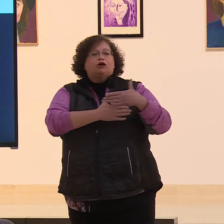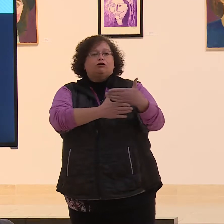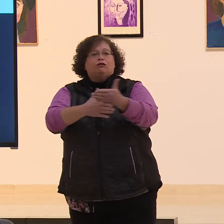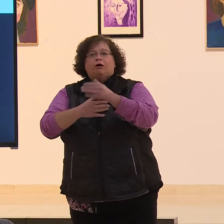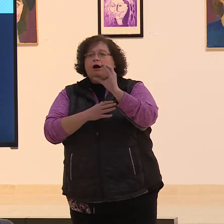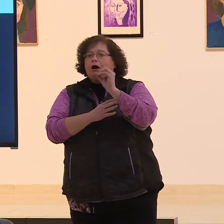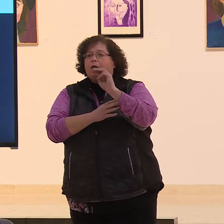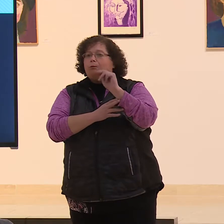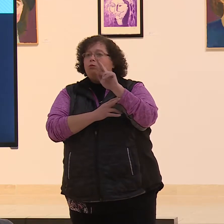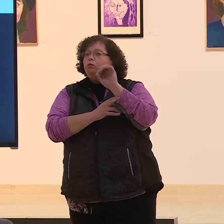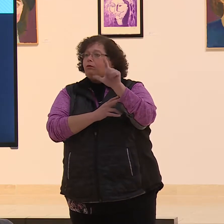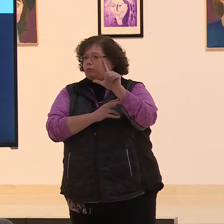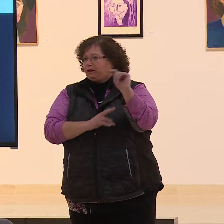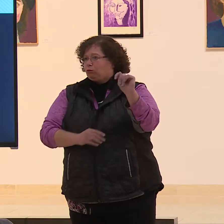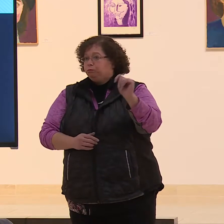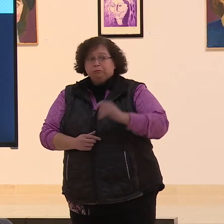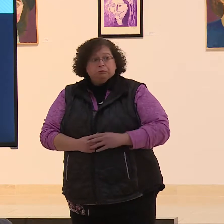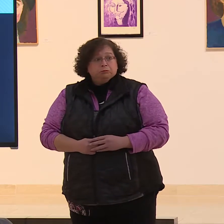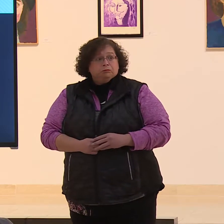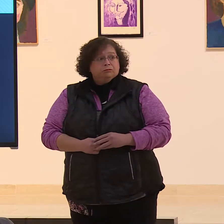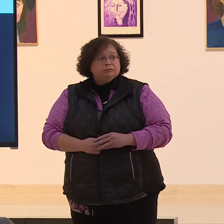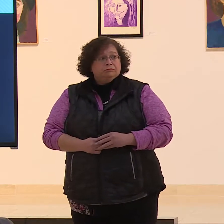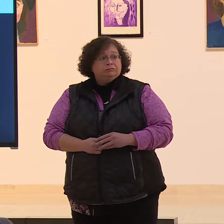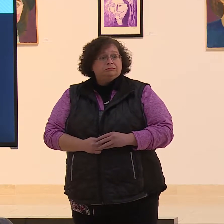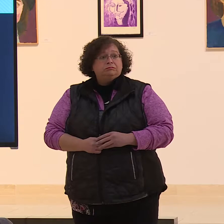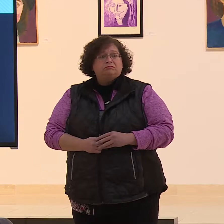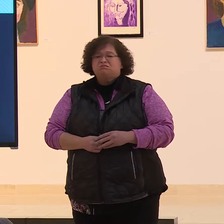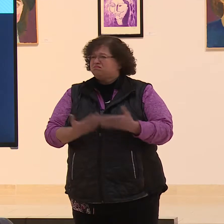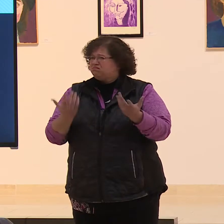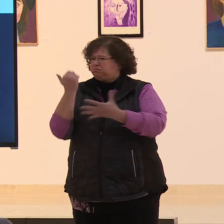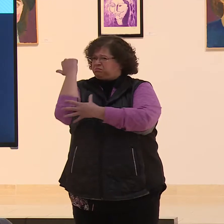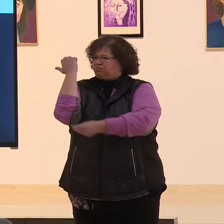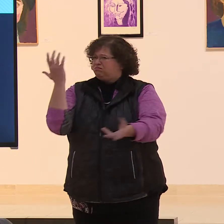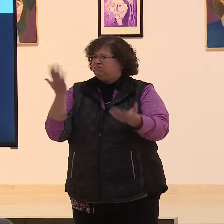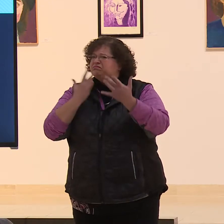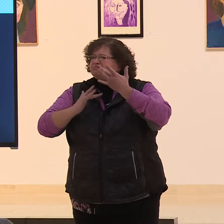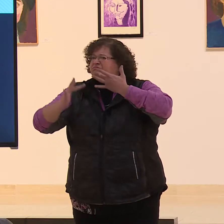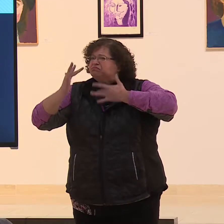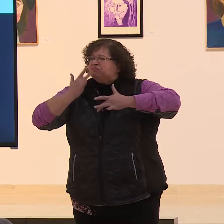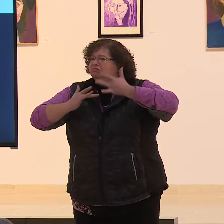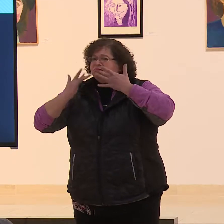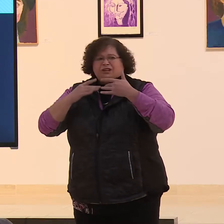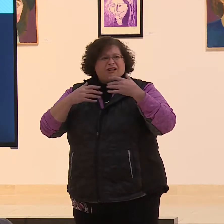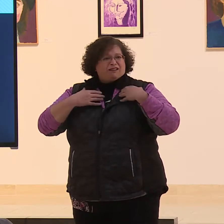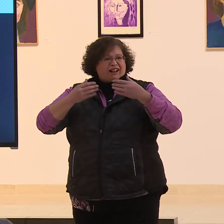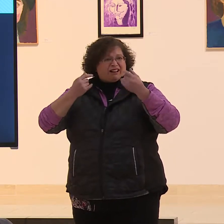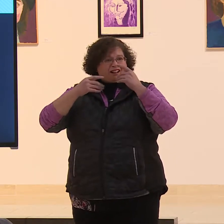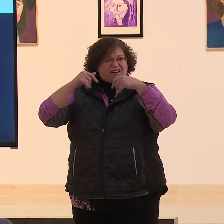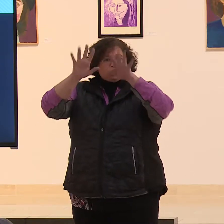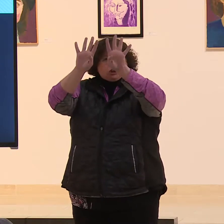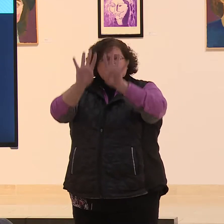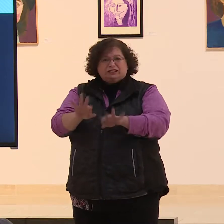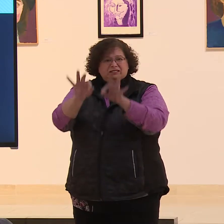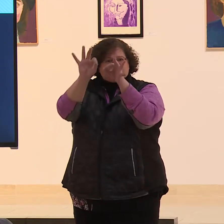Now, in the School for the Deaf that I experienced, they had communal bathrooms. The school was poor.